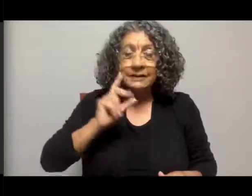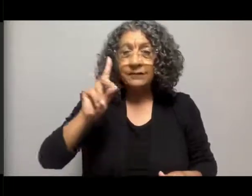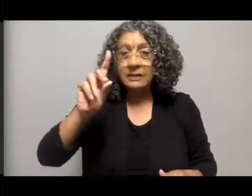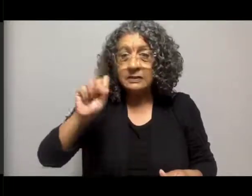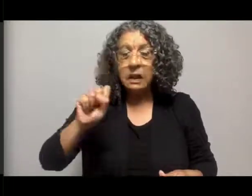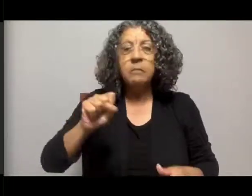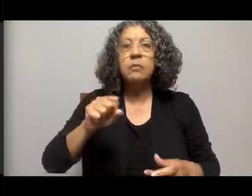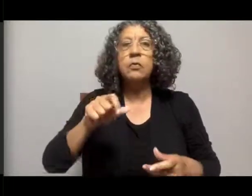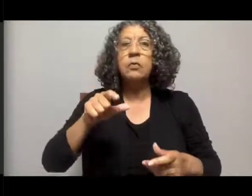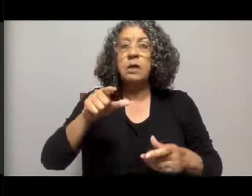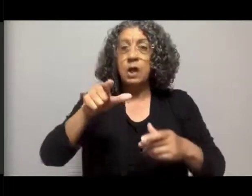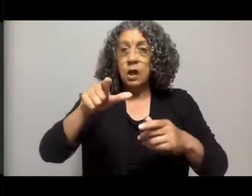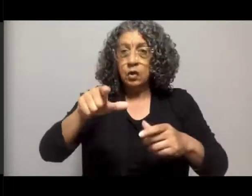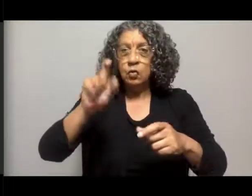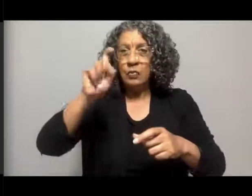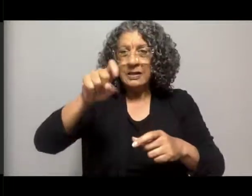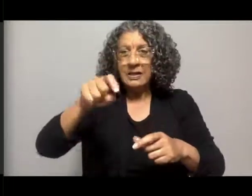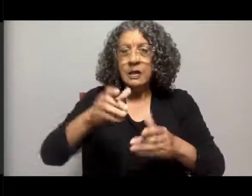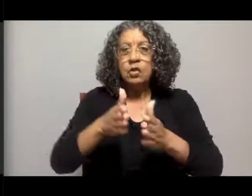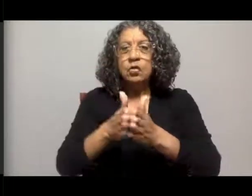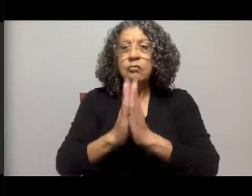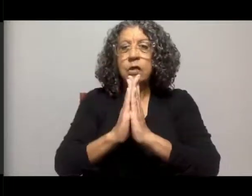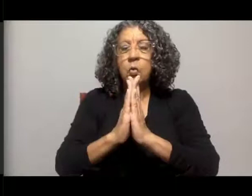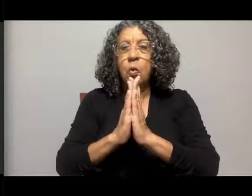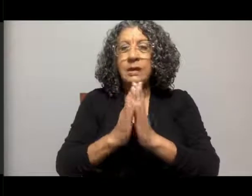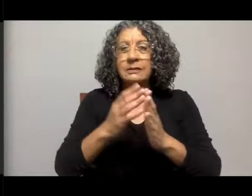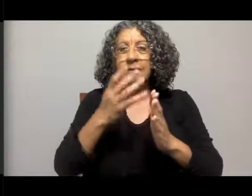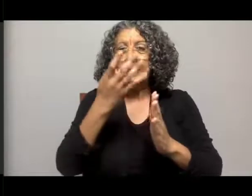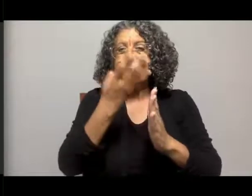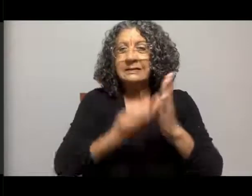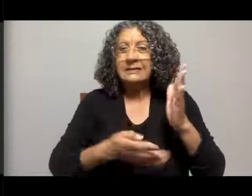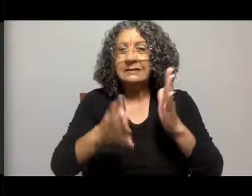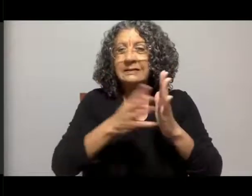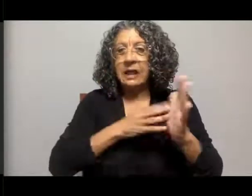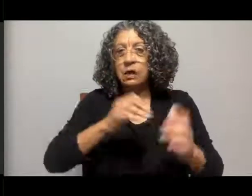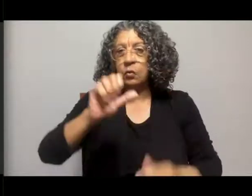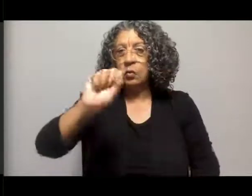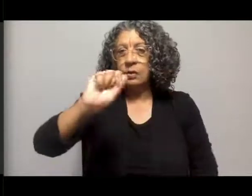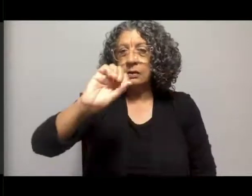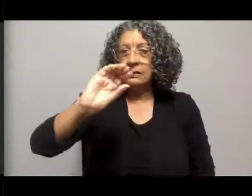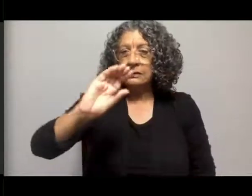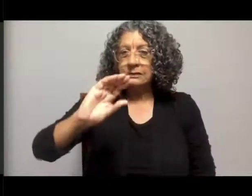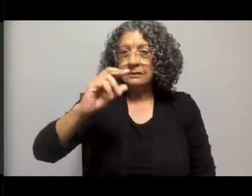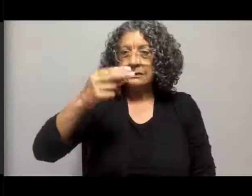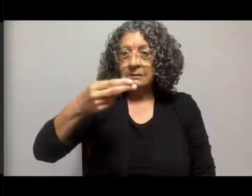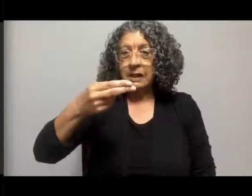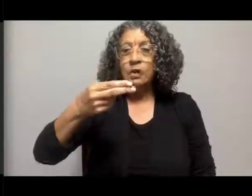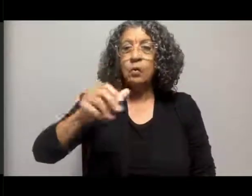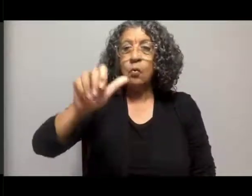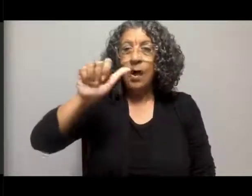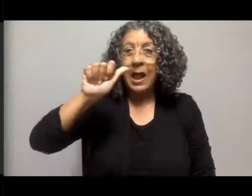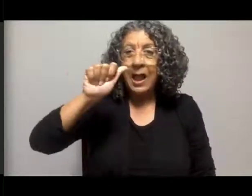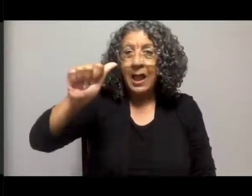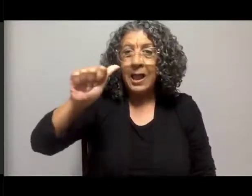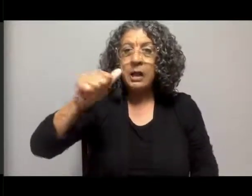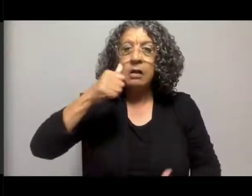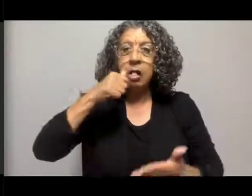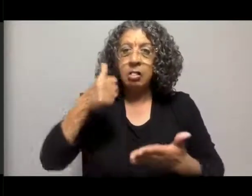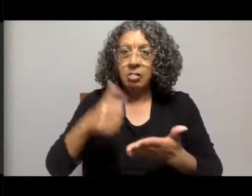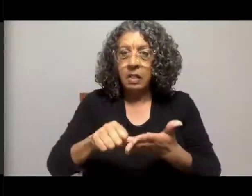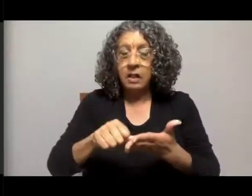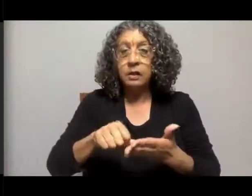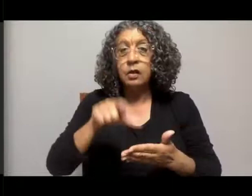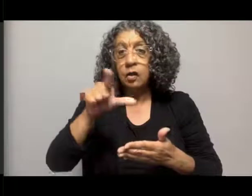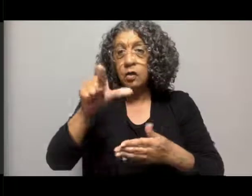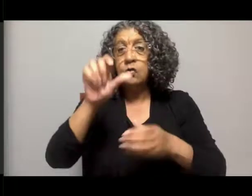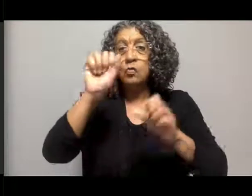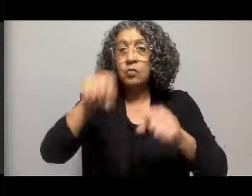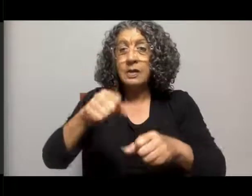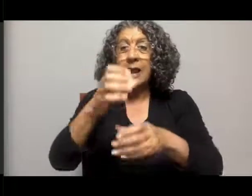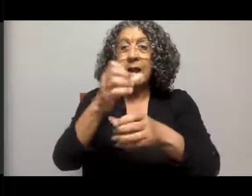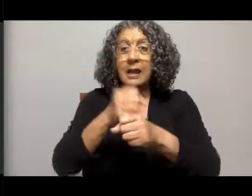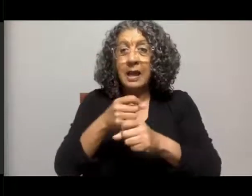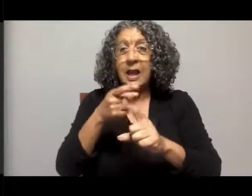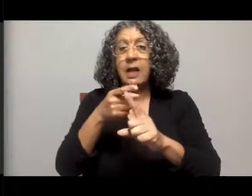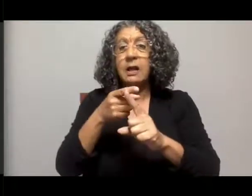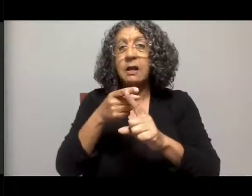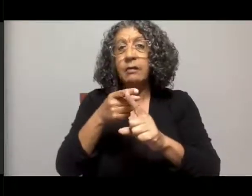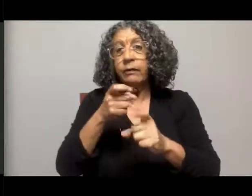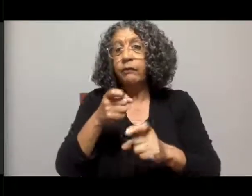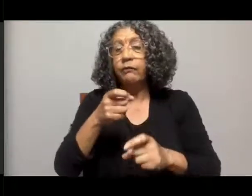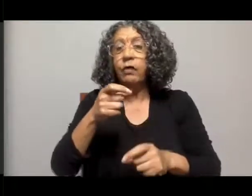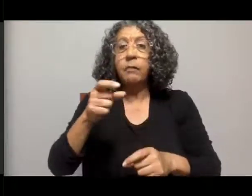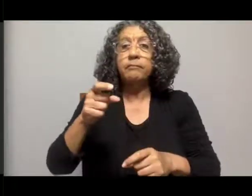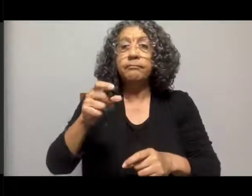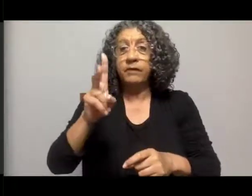deaf disabled, you'll have to request a schedule A letter.